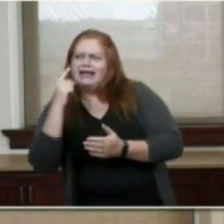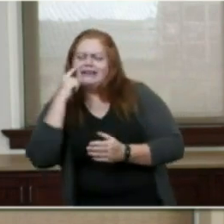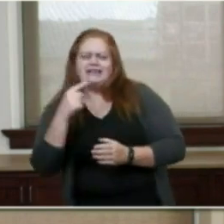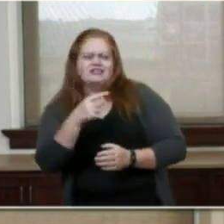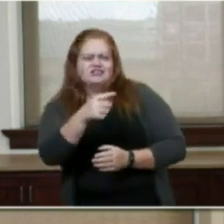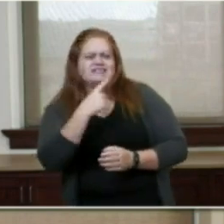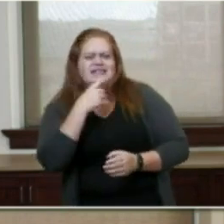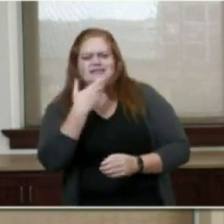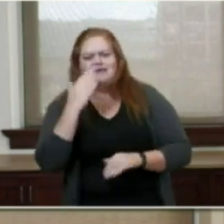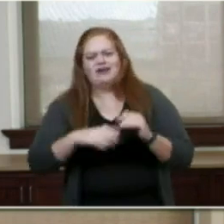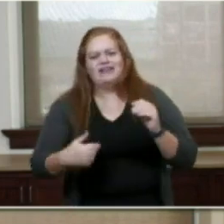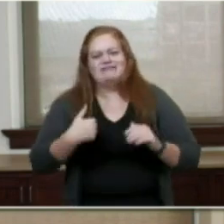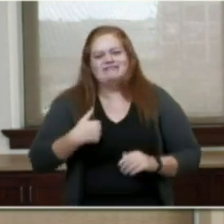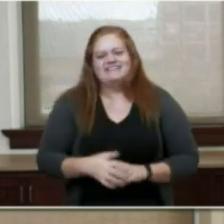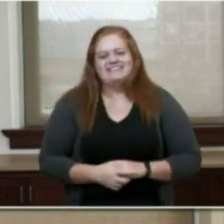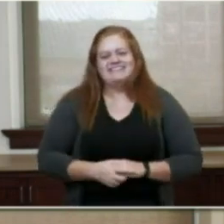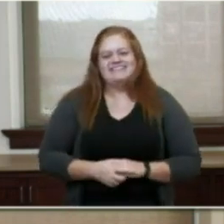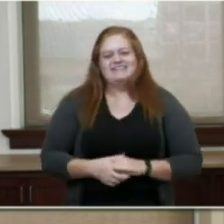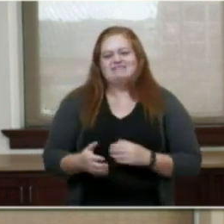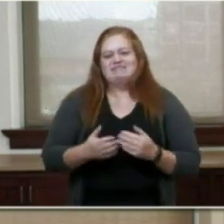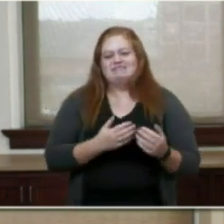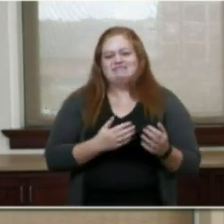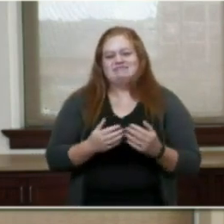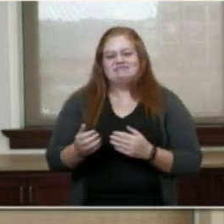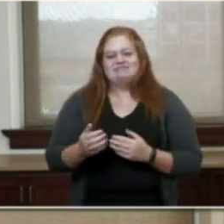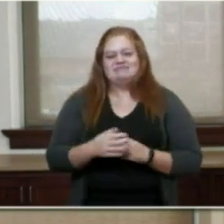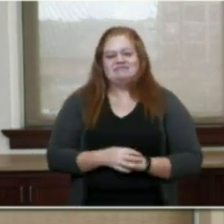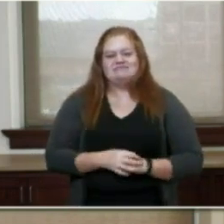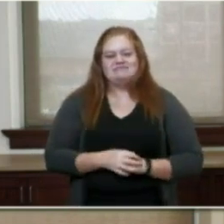so much better than I. But anyway, let's get, let's get everybody